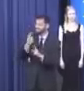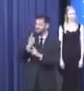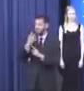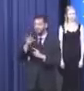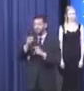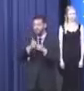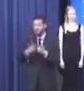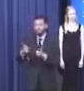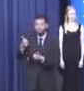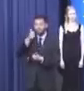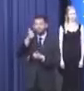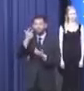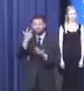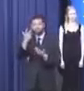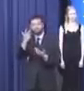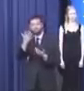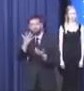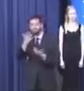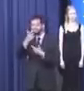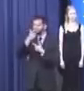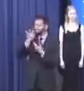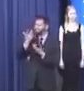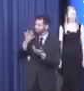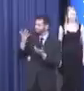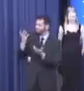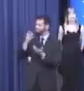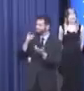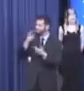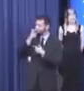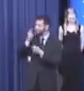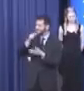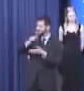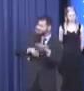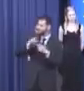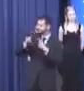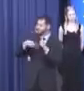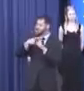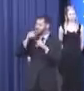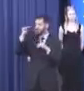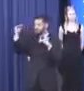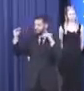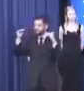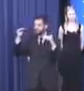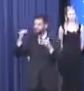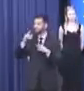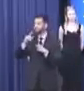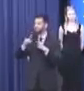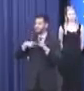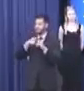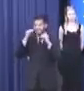Of adulthood, of teachers, of clergymen, and of parents.